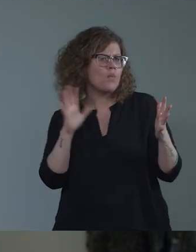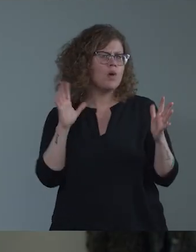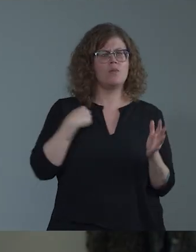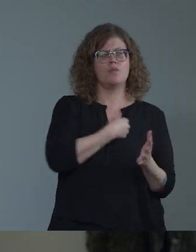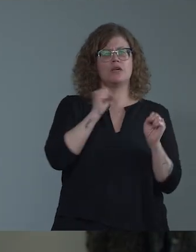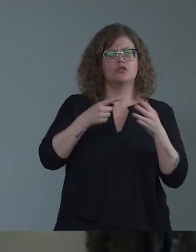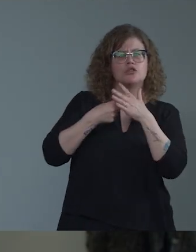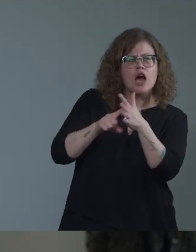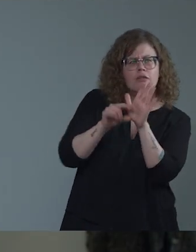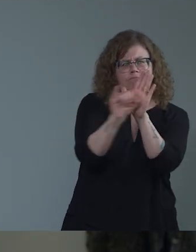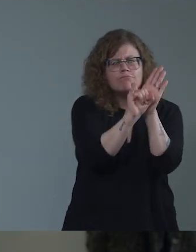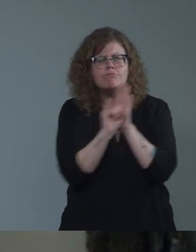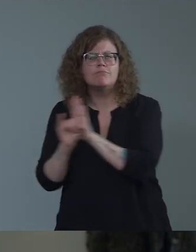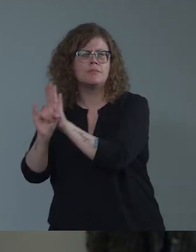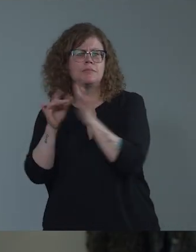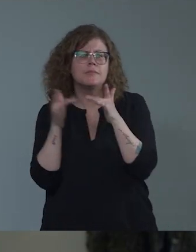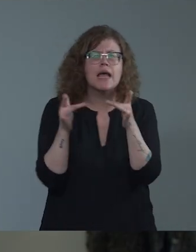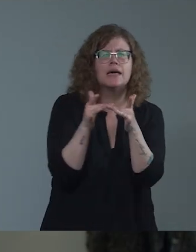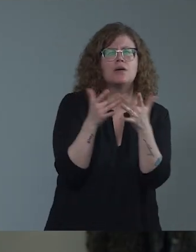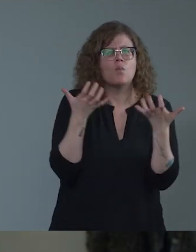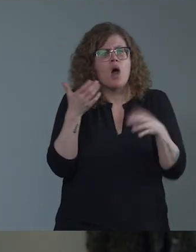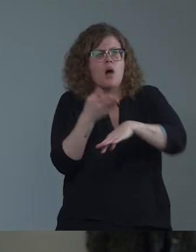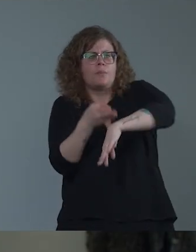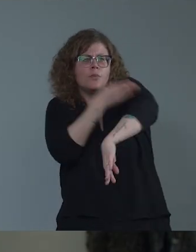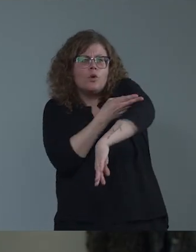and because you can end up with such a unique experience.